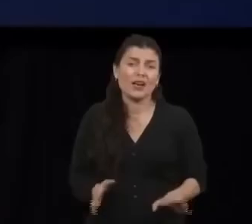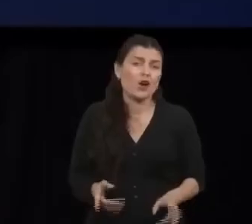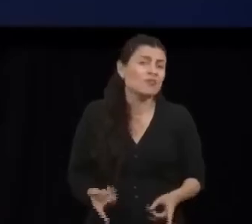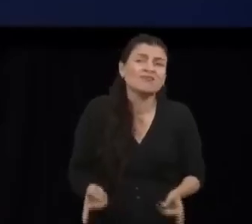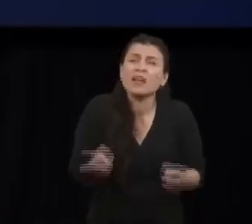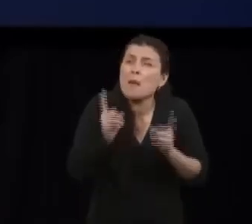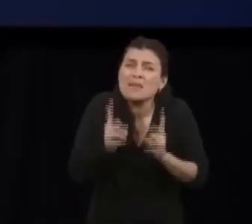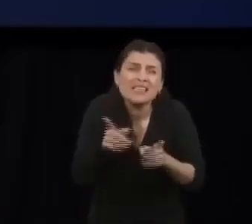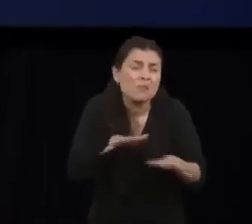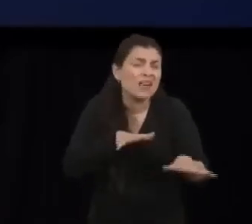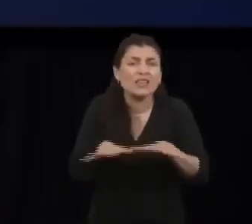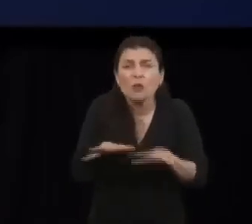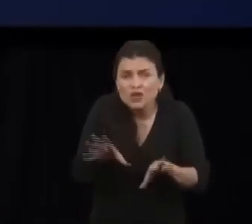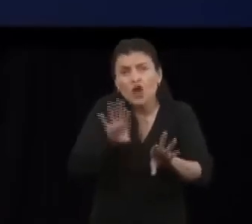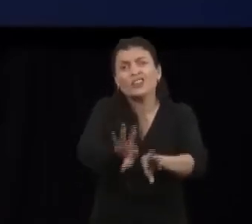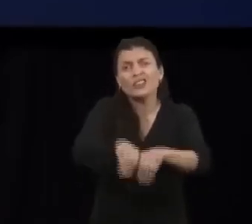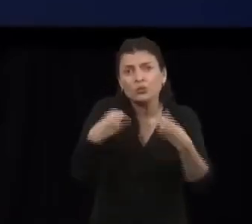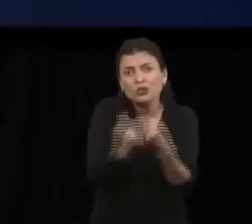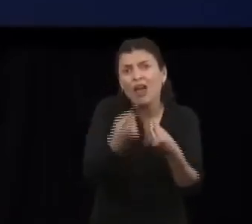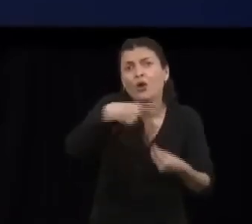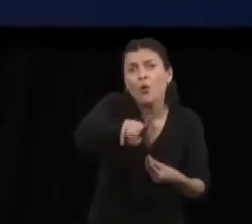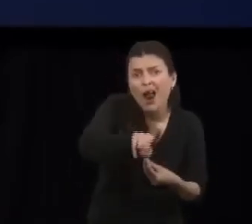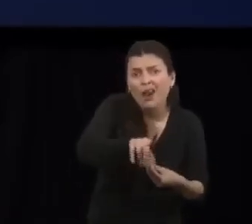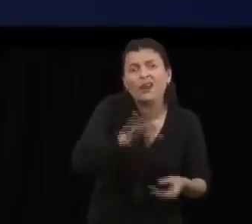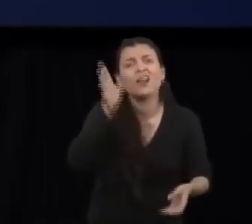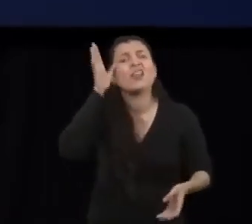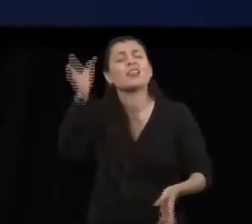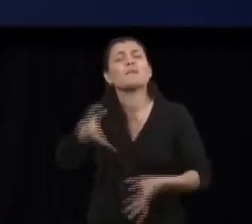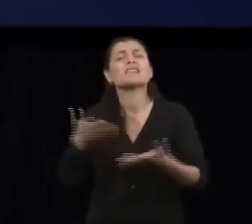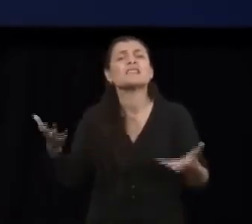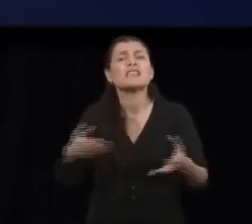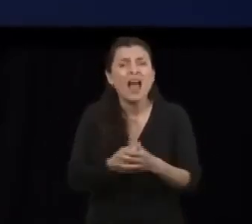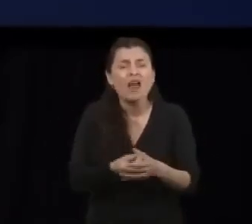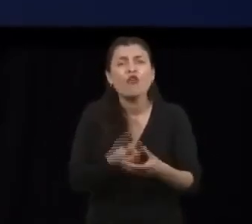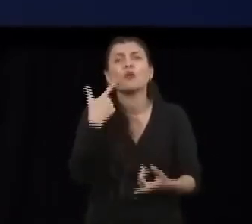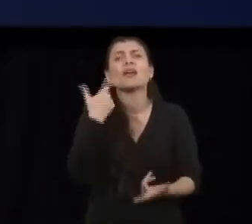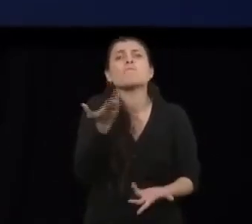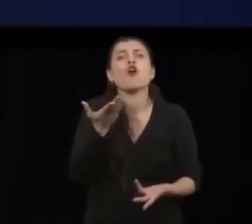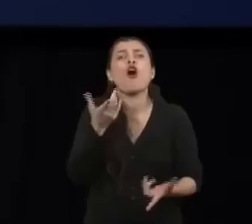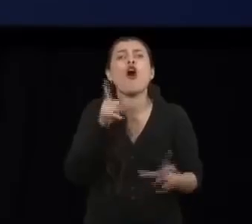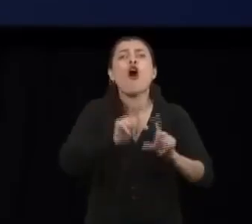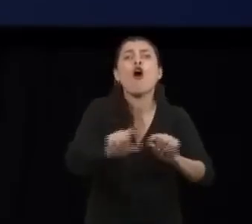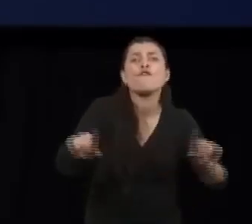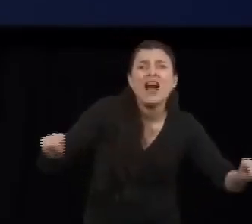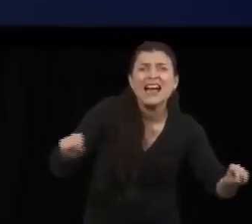of supply in the stock market. That made the price of bonds drop